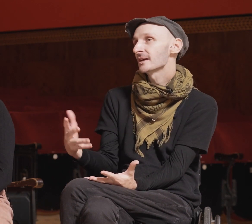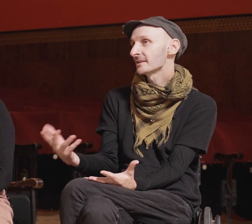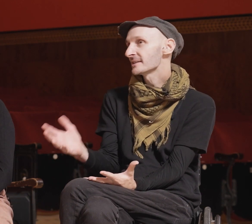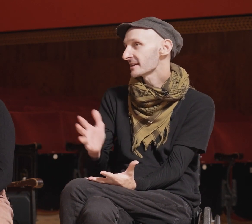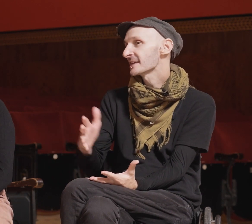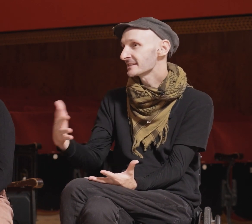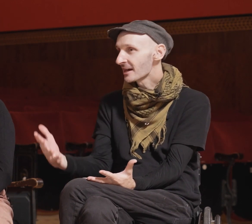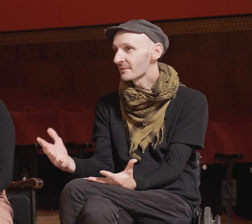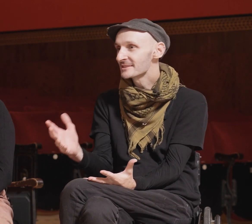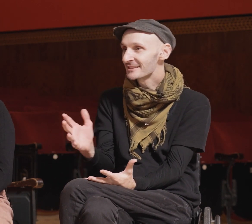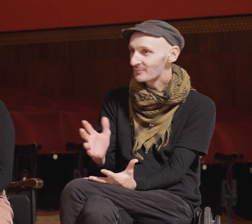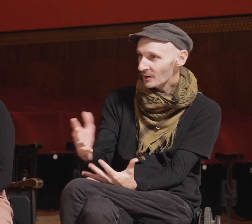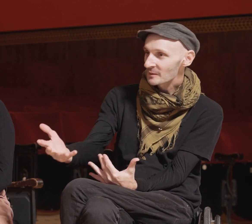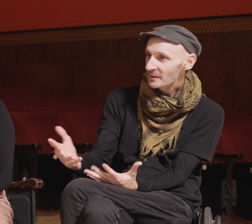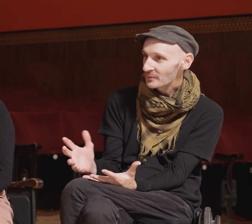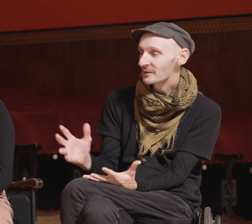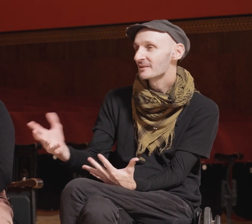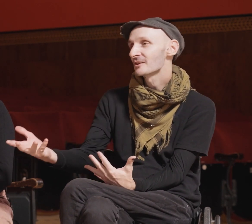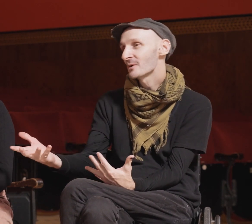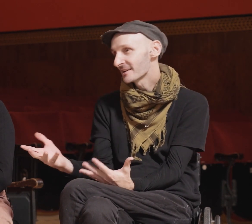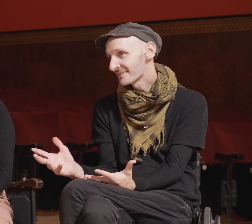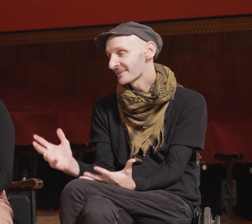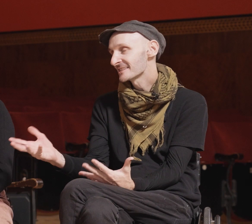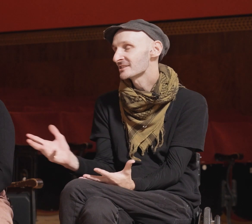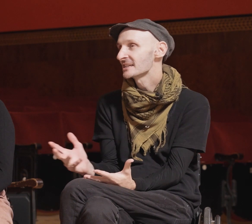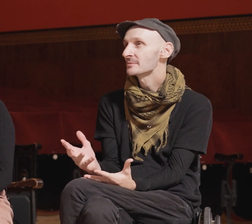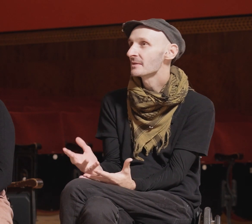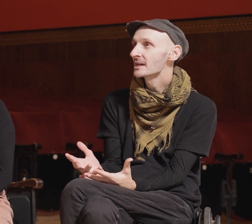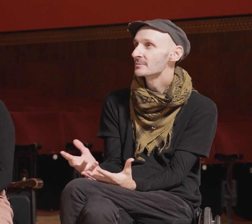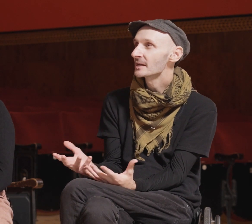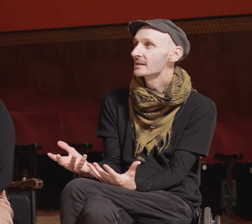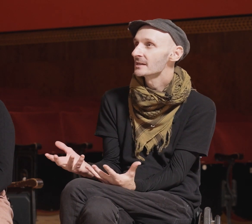I set the times and work with people when the decisions need to be made.